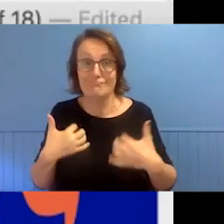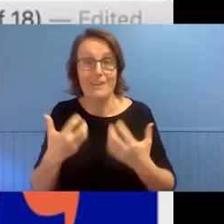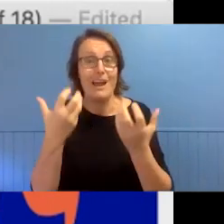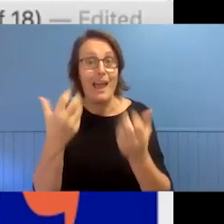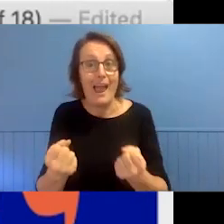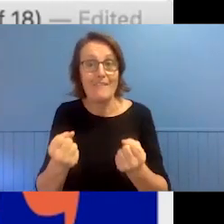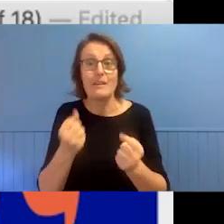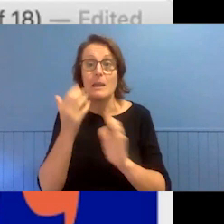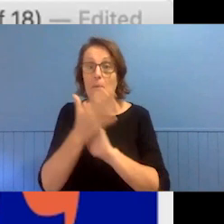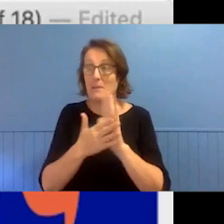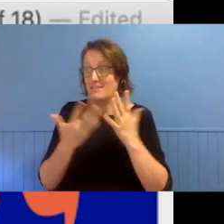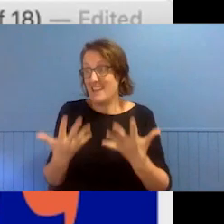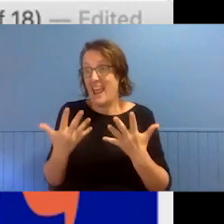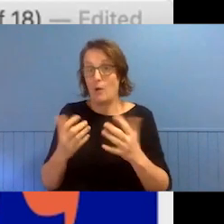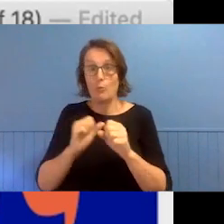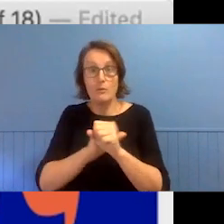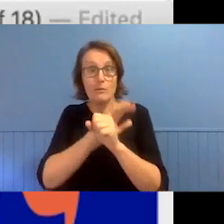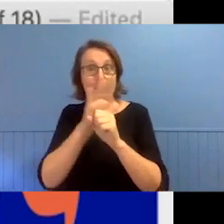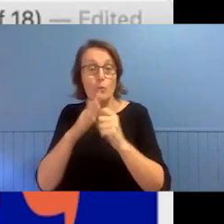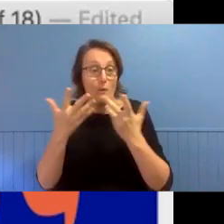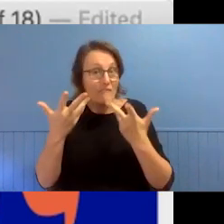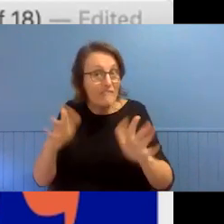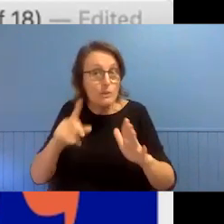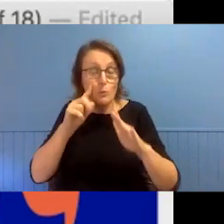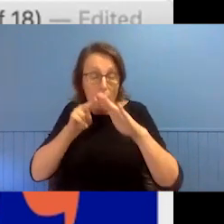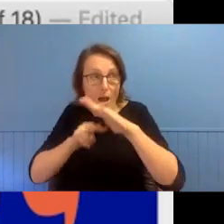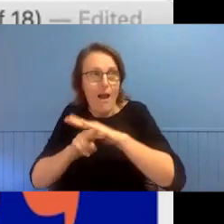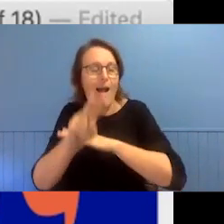into a more creative role afterwards. I will have some